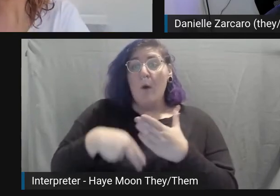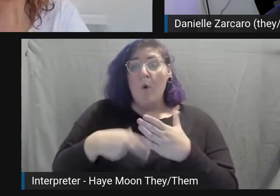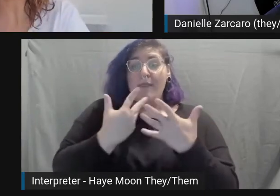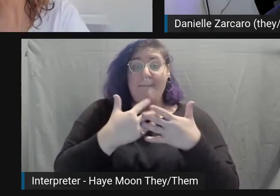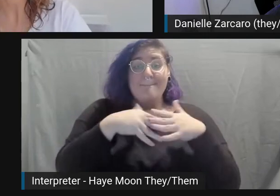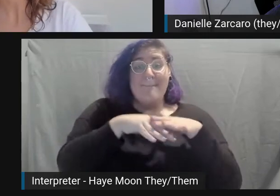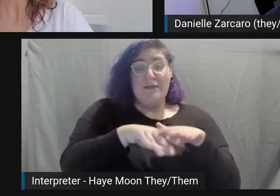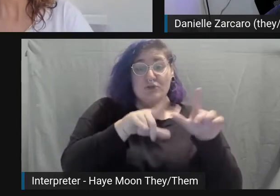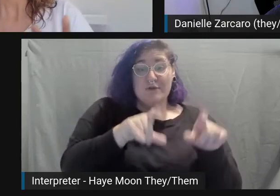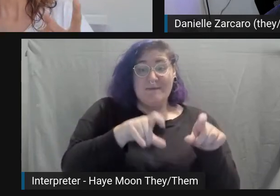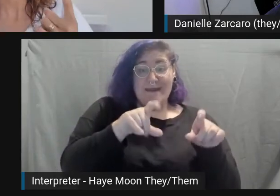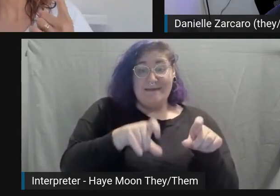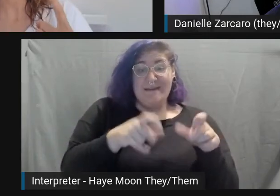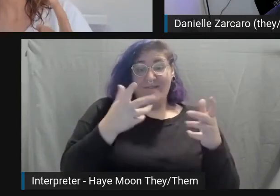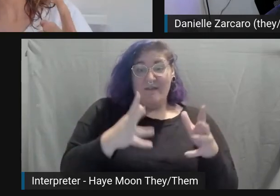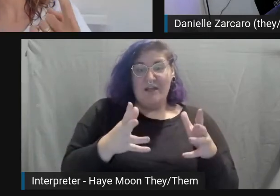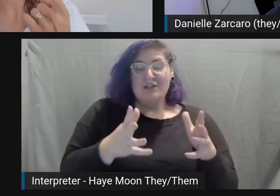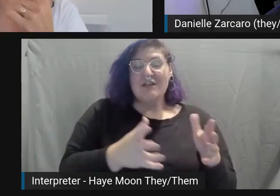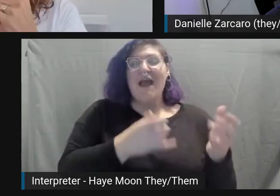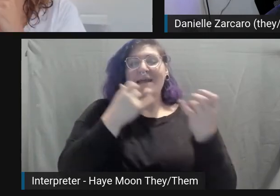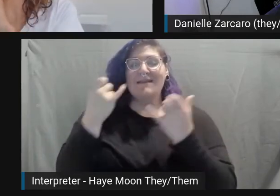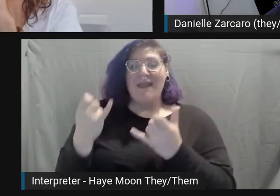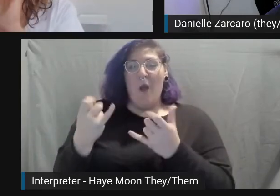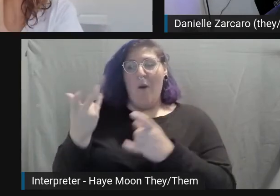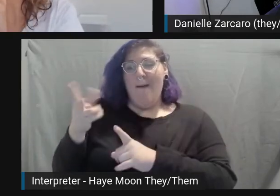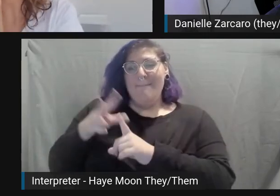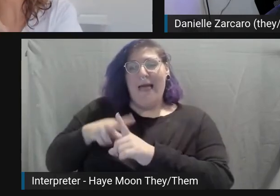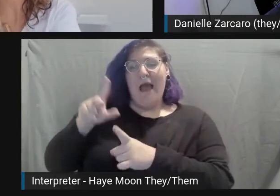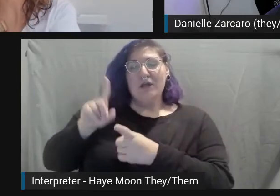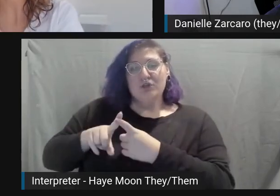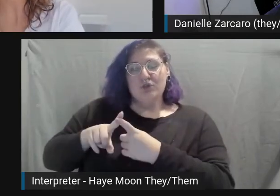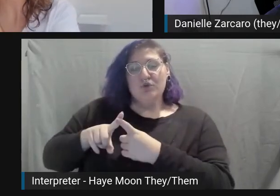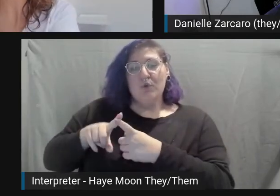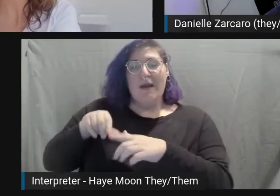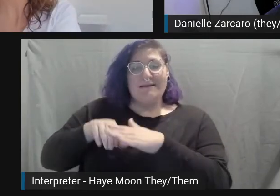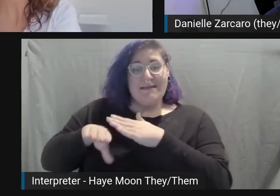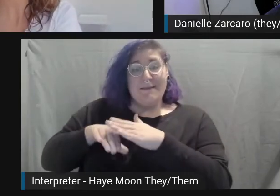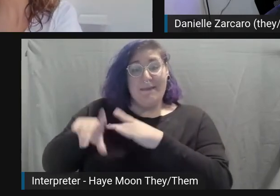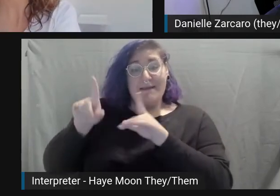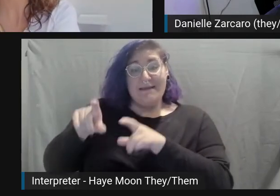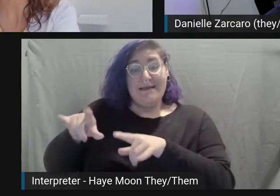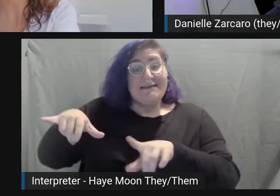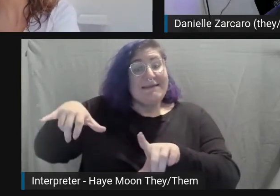Yes, with an asterisk that those same organizations generally